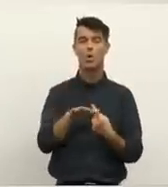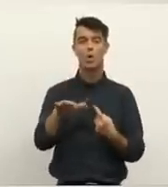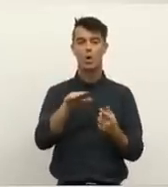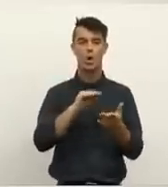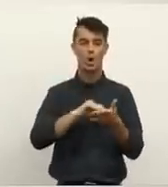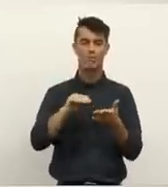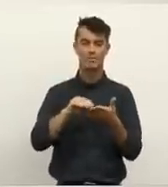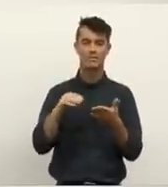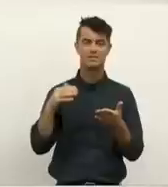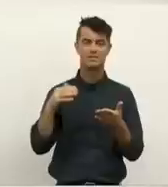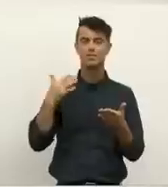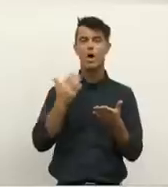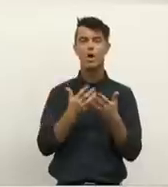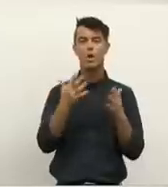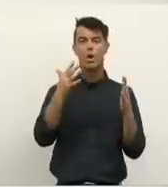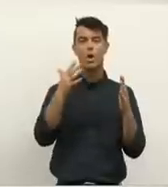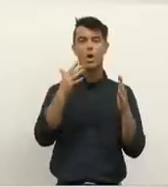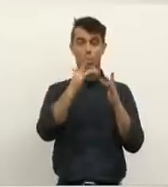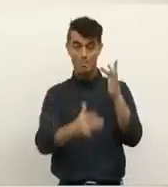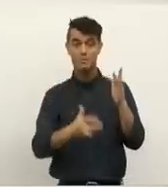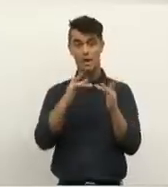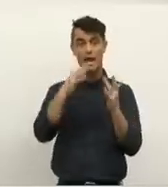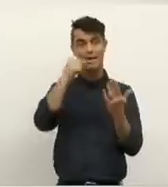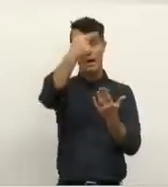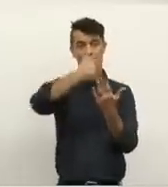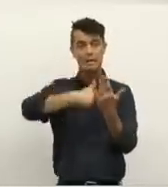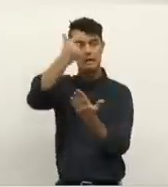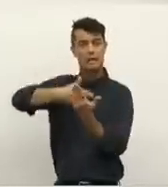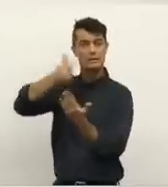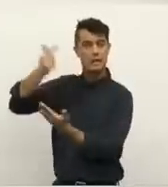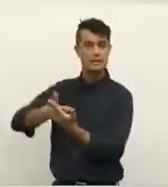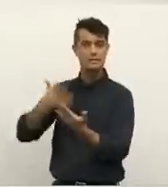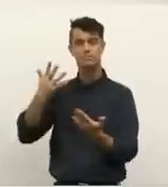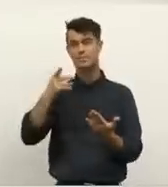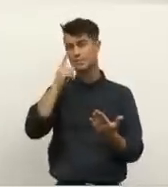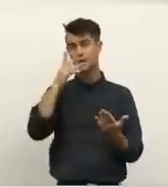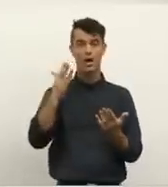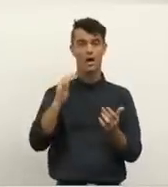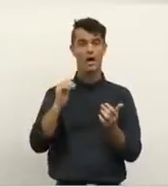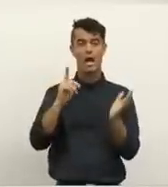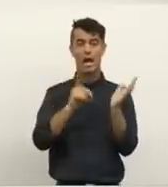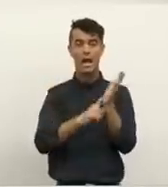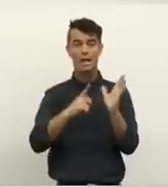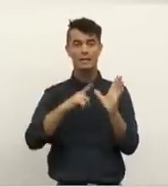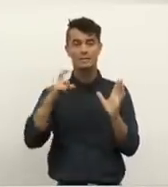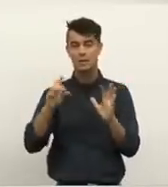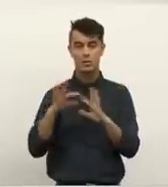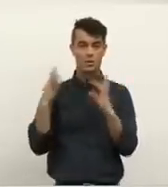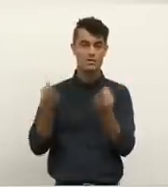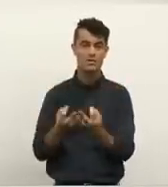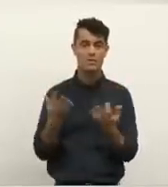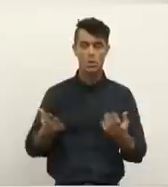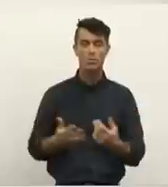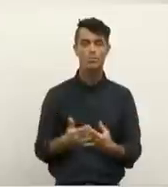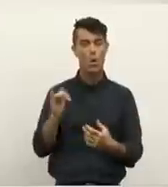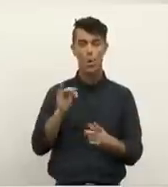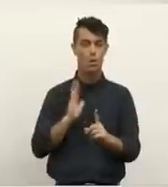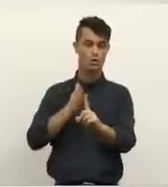which we've got on our website list of every single local office, either your partner that you've been work, LAC partner you've been working with,